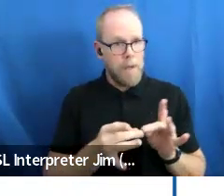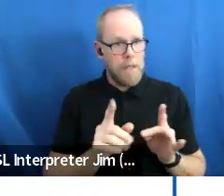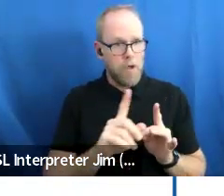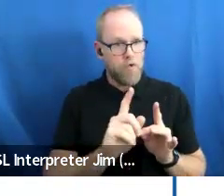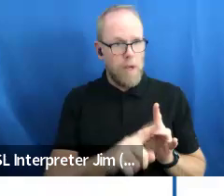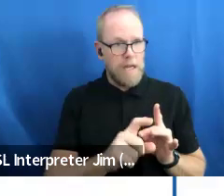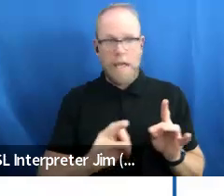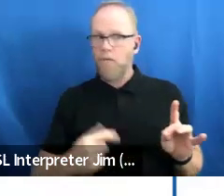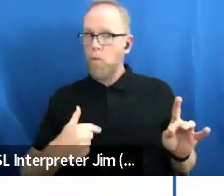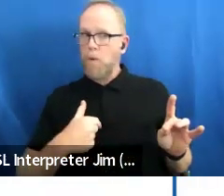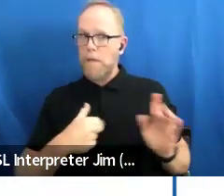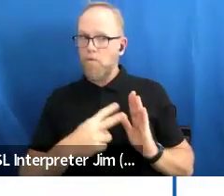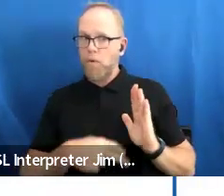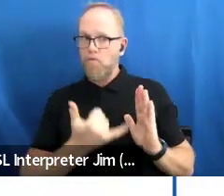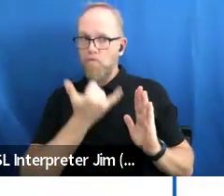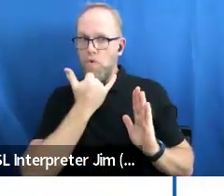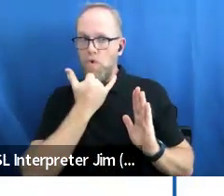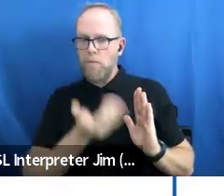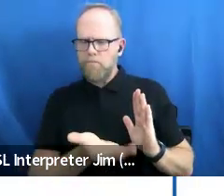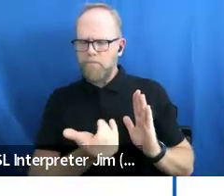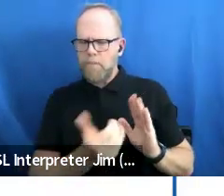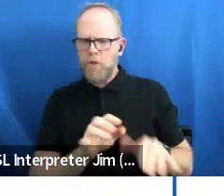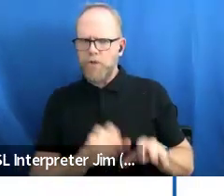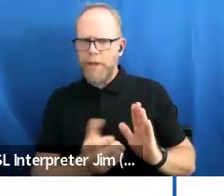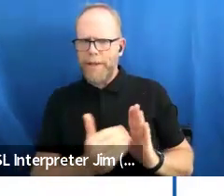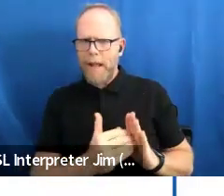please go ahead and put it back in the chat. But it looks like this is asking,